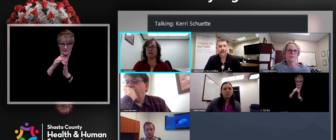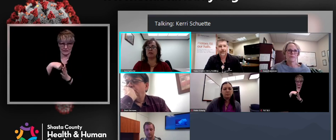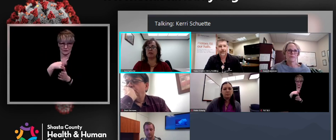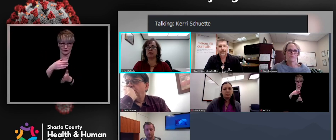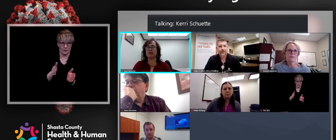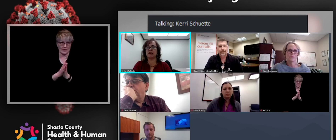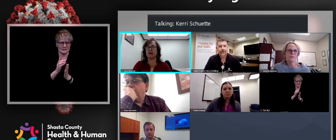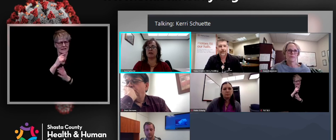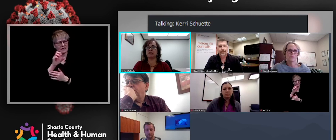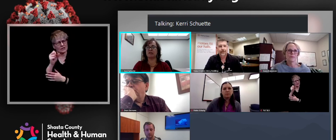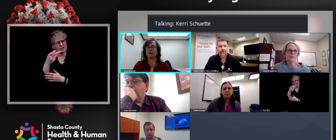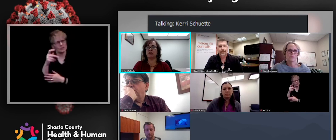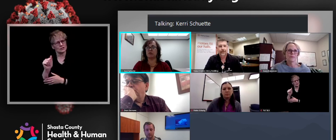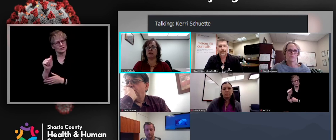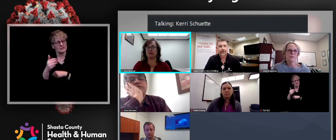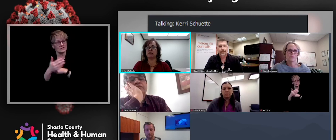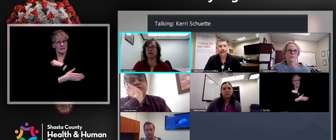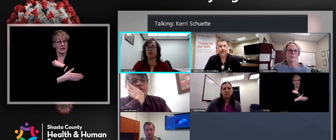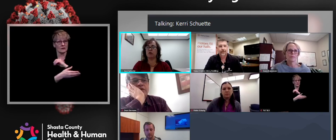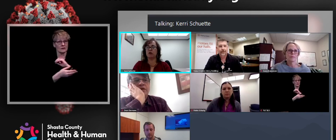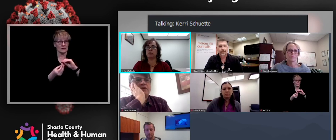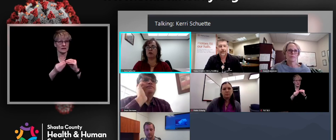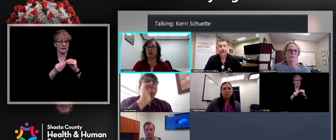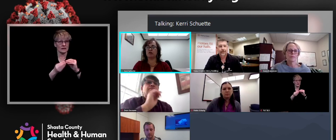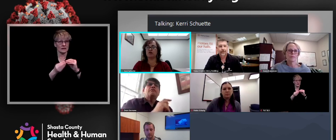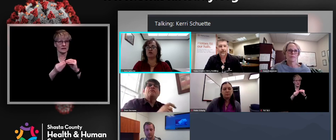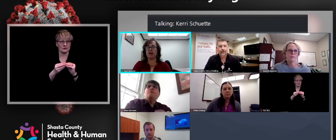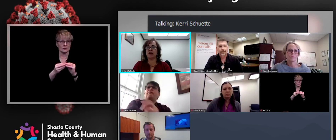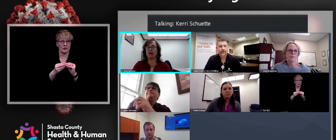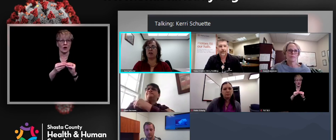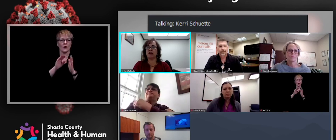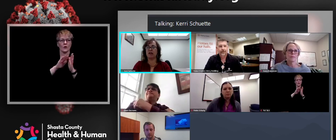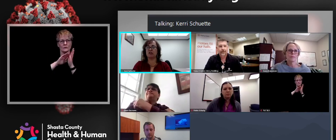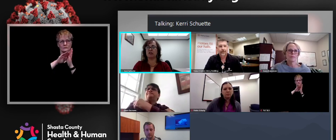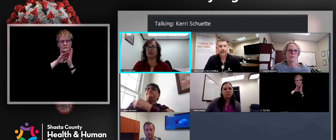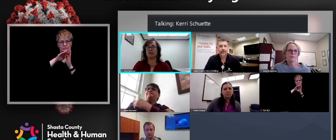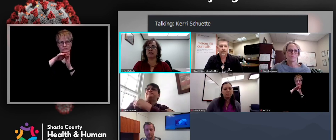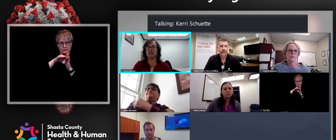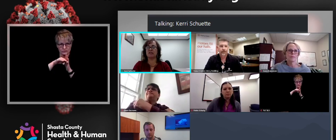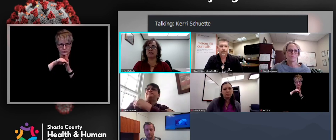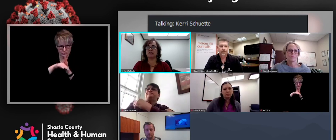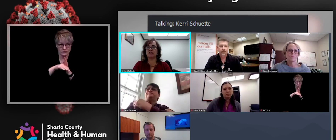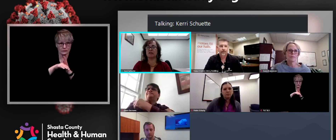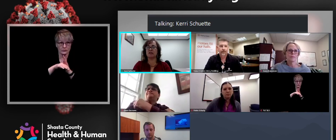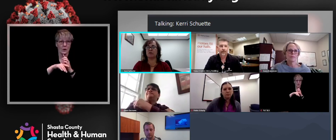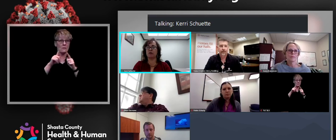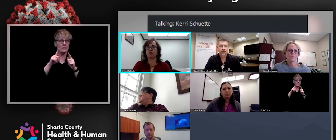purple tier because of the high positivity rates. Would it put a strain on the HHS system or be a